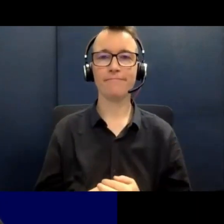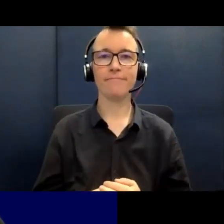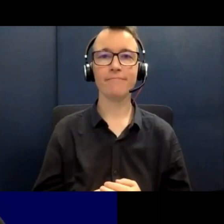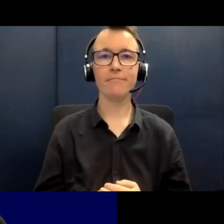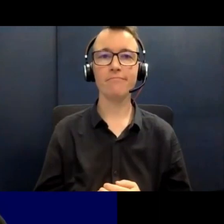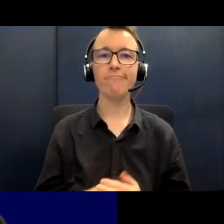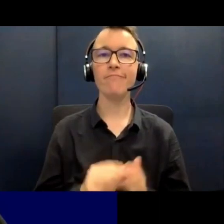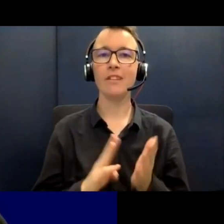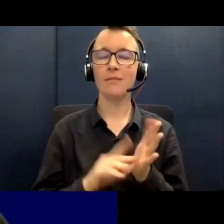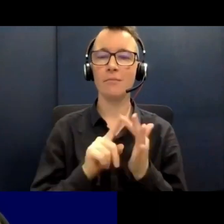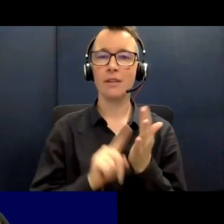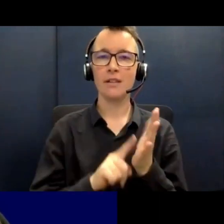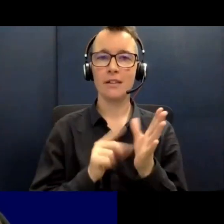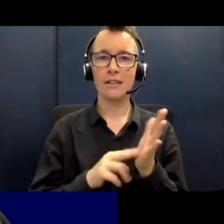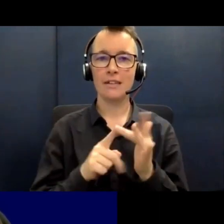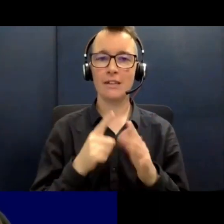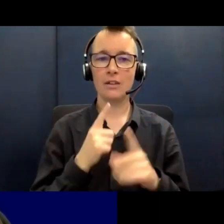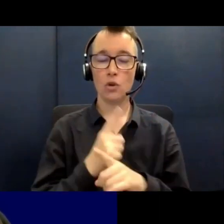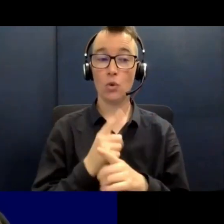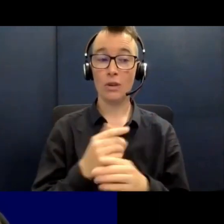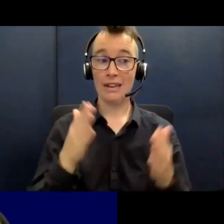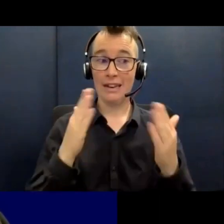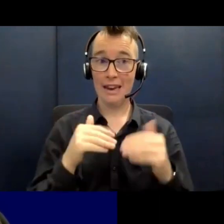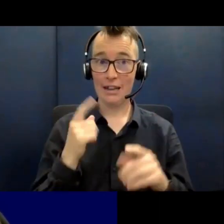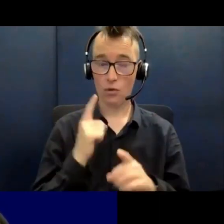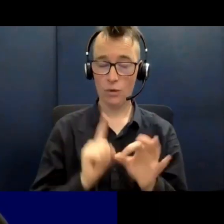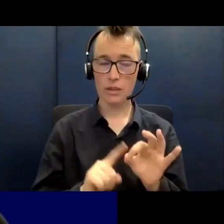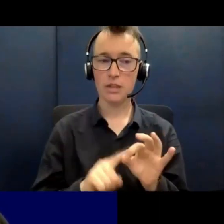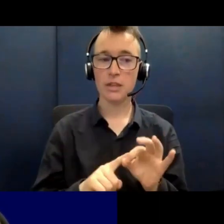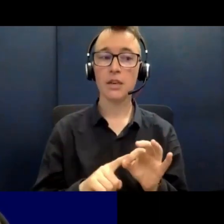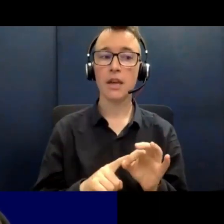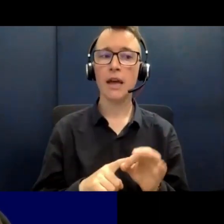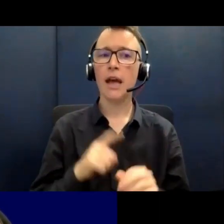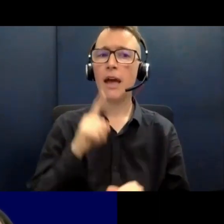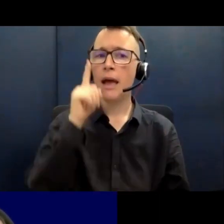and can parents utilise Medicare or other funding for visits?